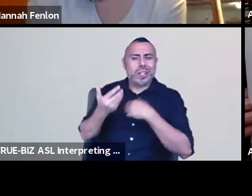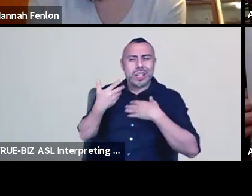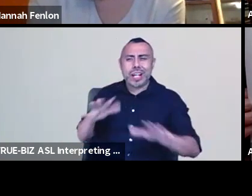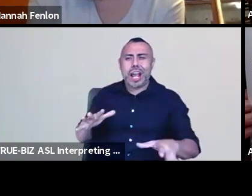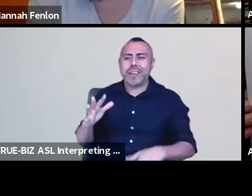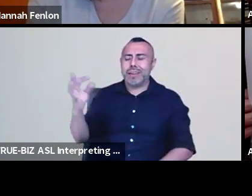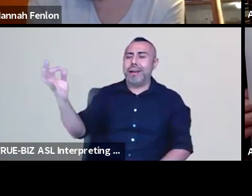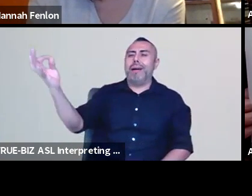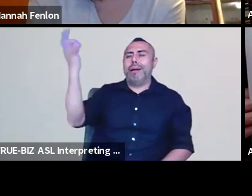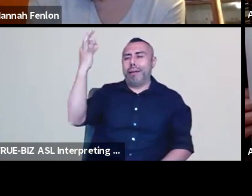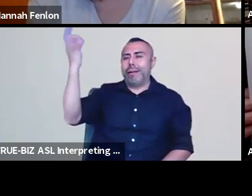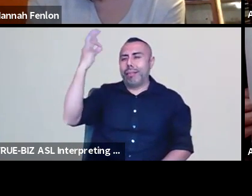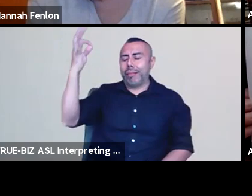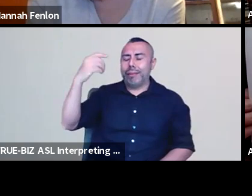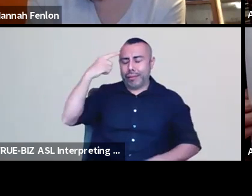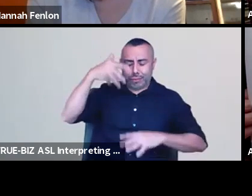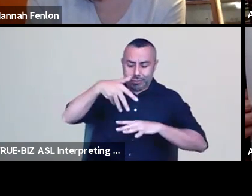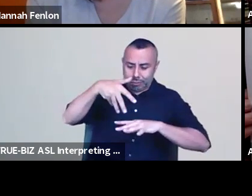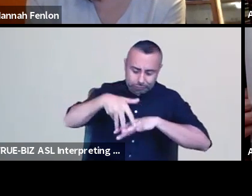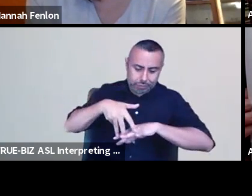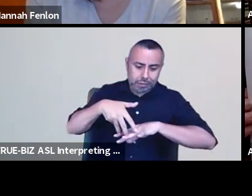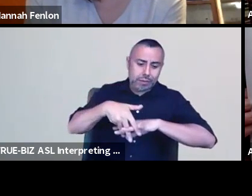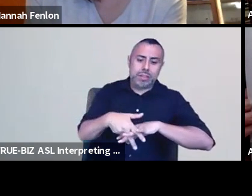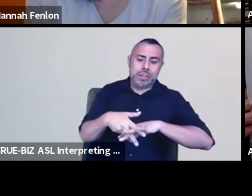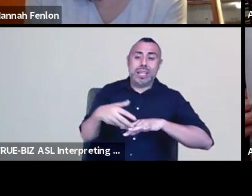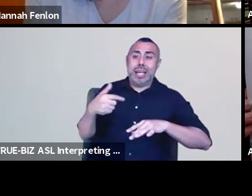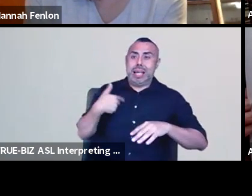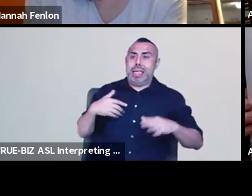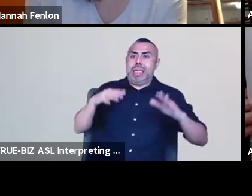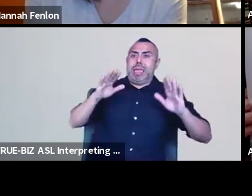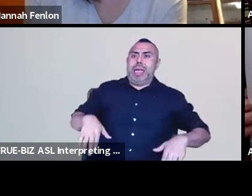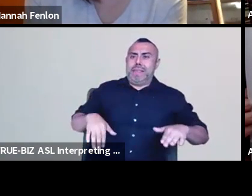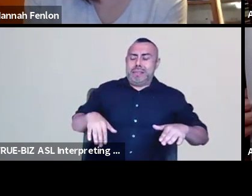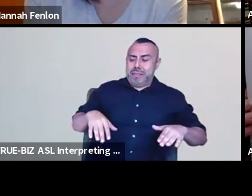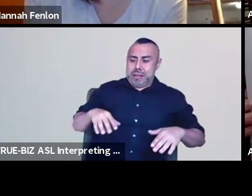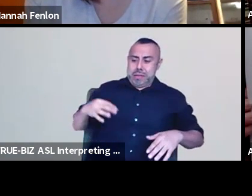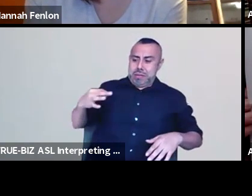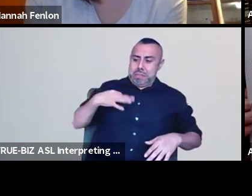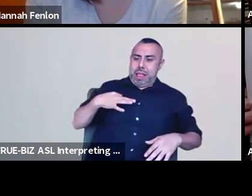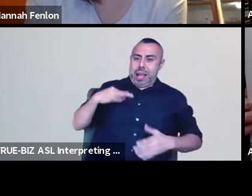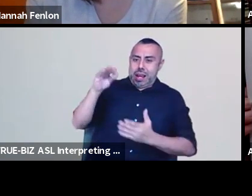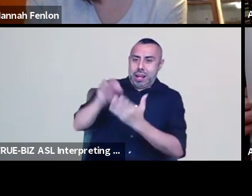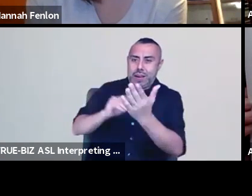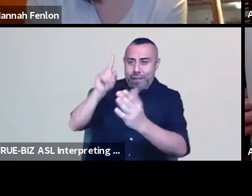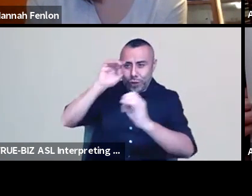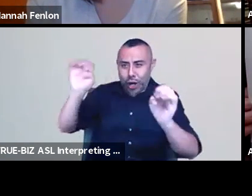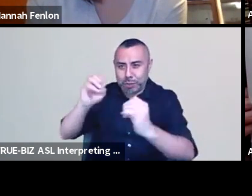I've personally not been able to apply for any emergency resources because I've been tending to the beloved community,